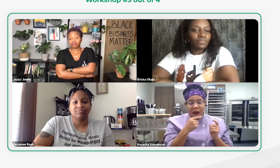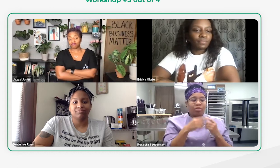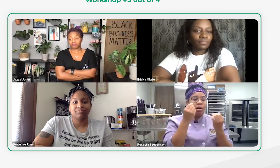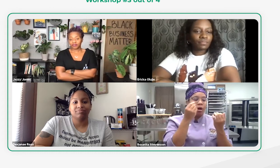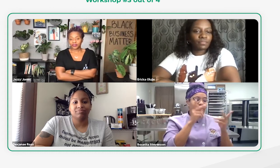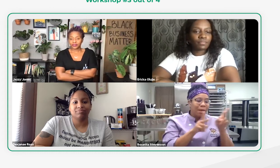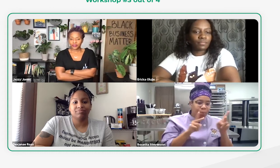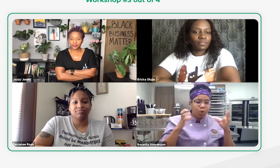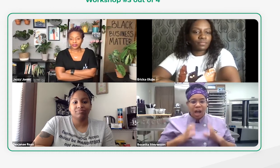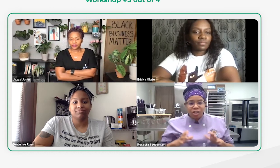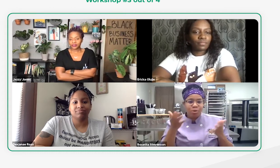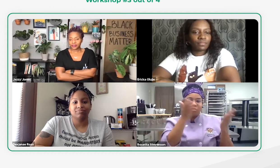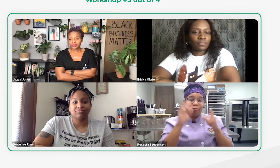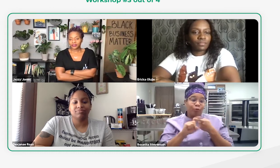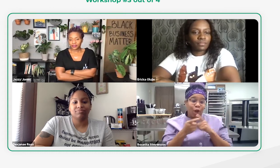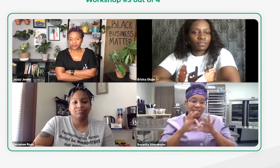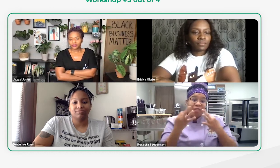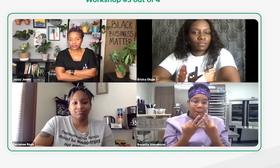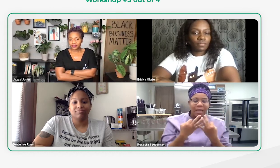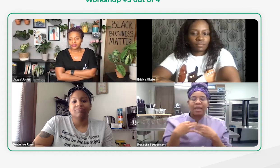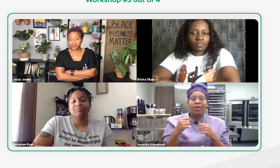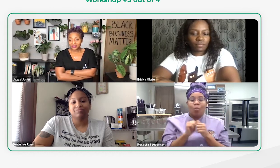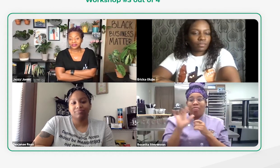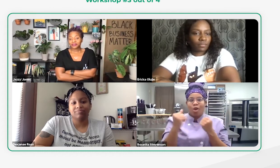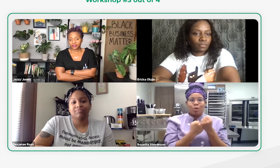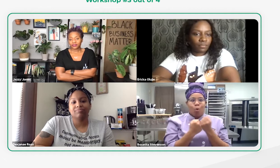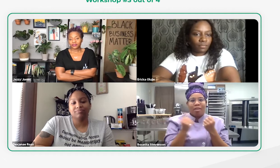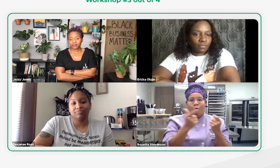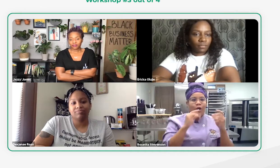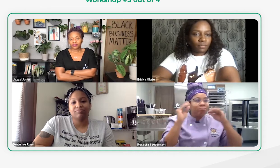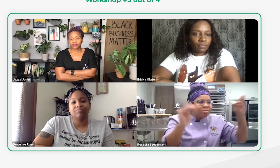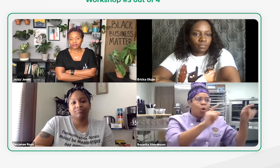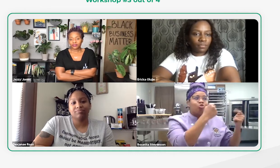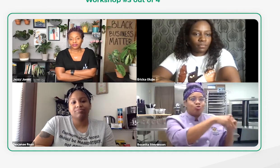other avenues and word-of-mouth where customers would bring in friends and families.